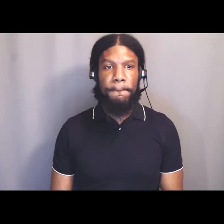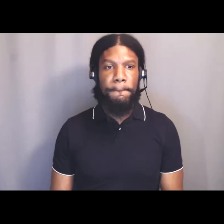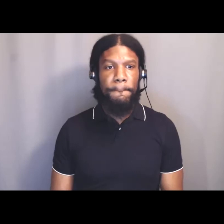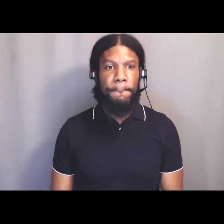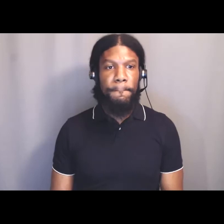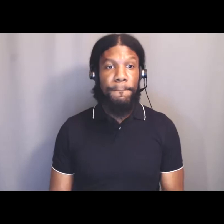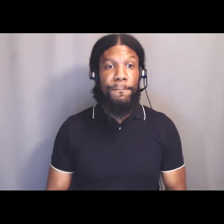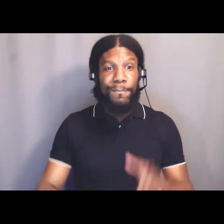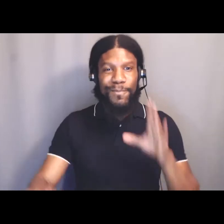Hey everybody,